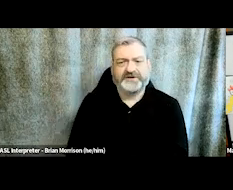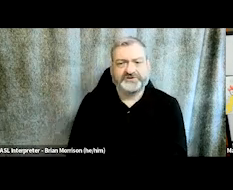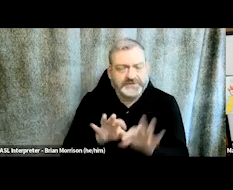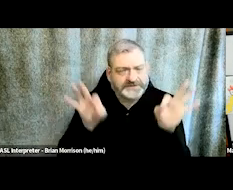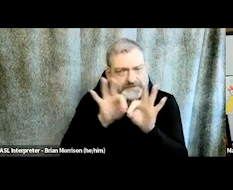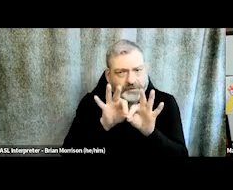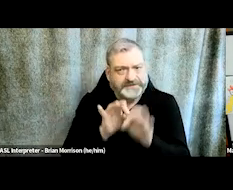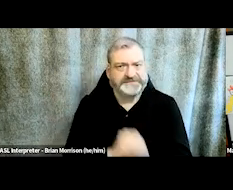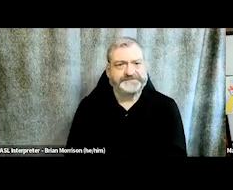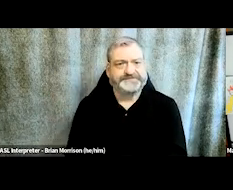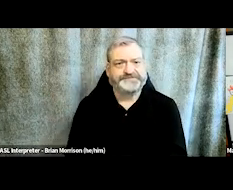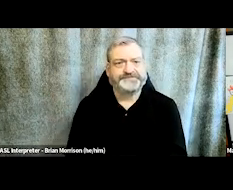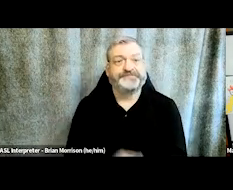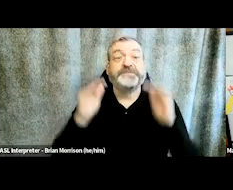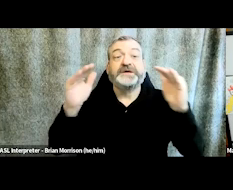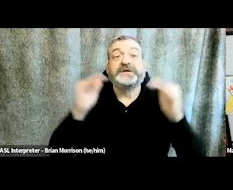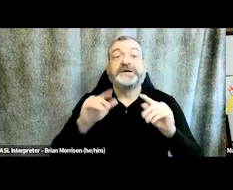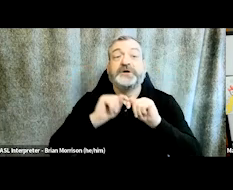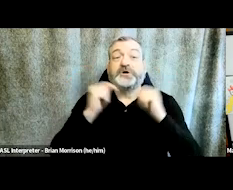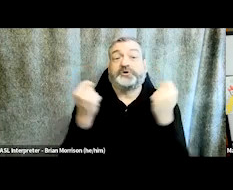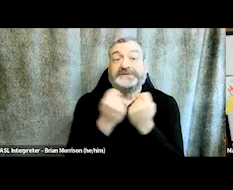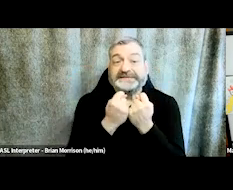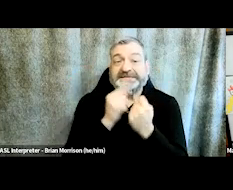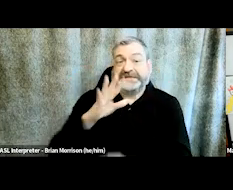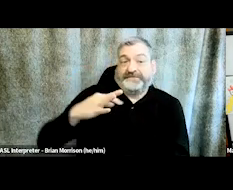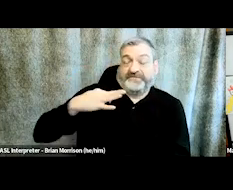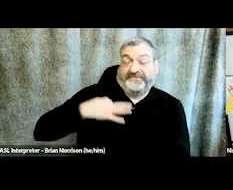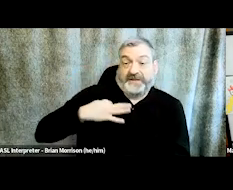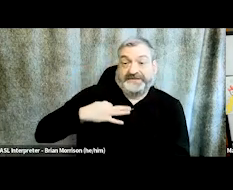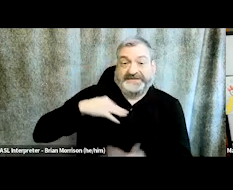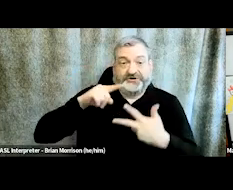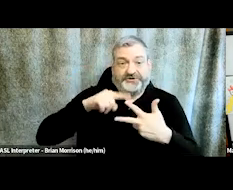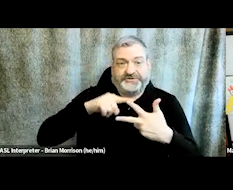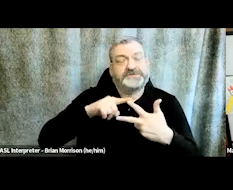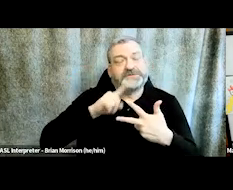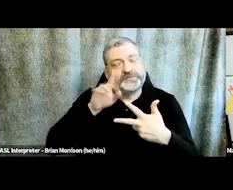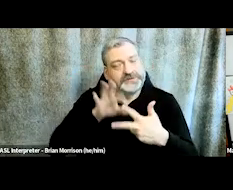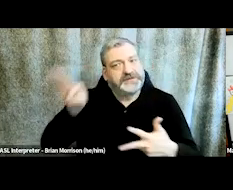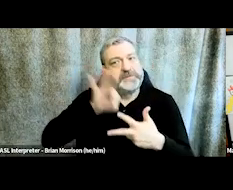Your team and your volunteers is the next constituency, though, that is very important.